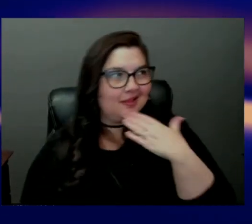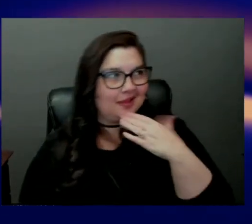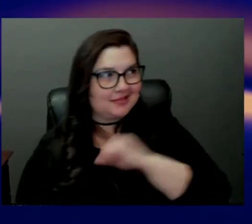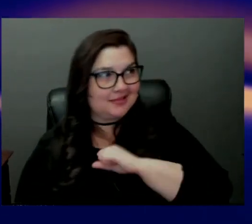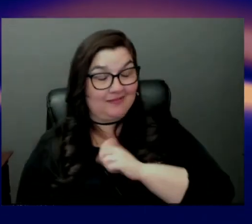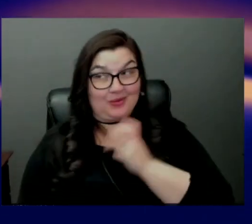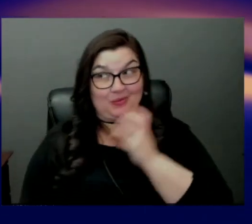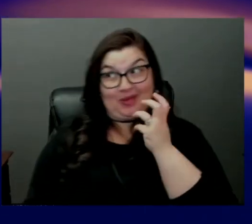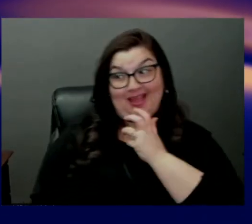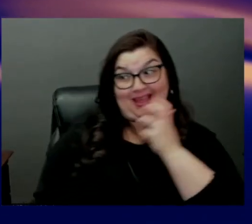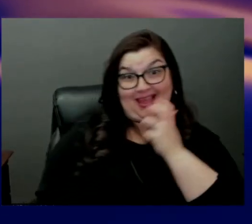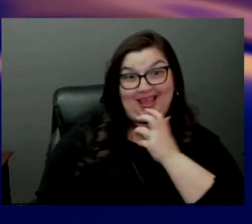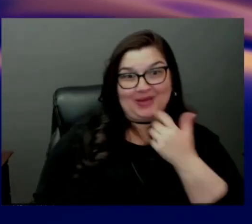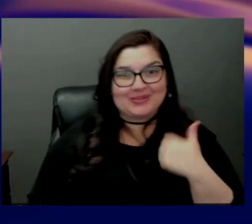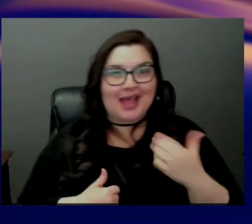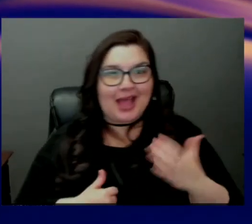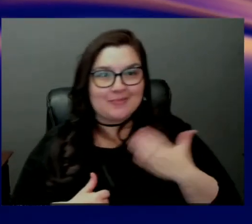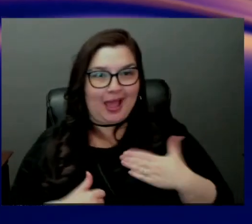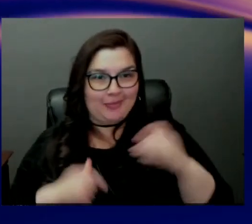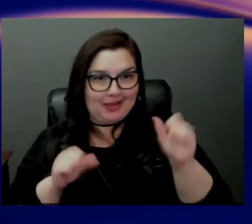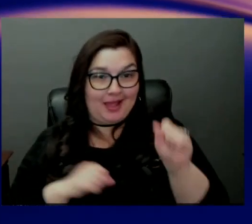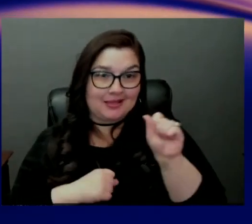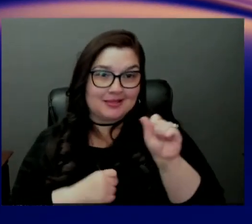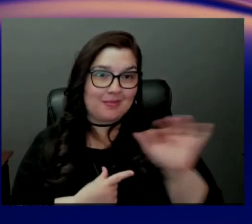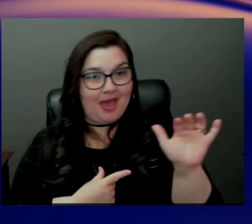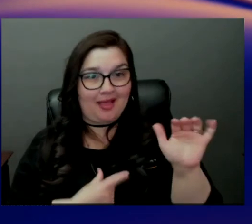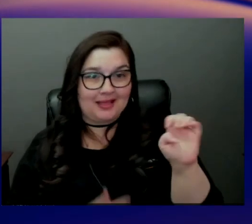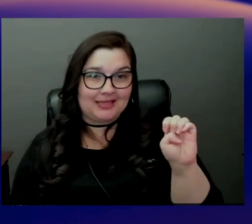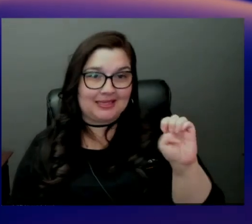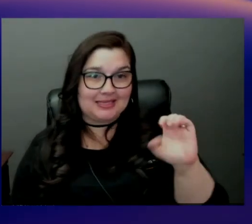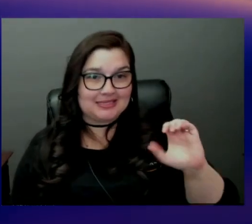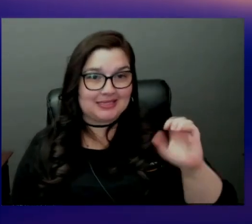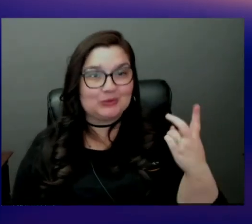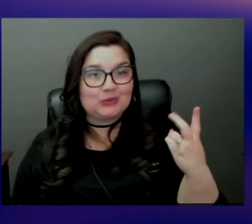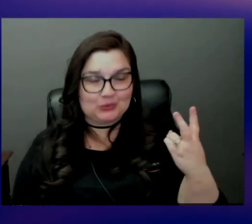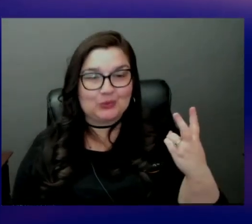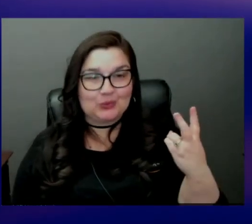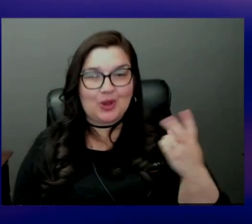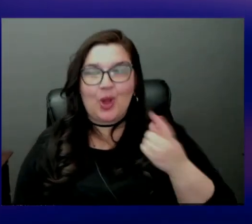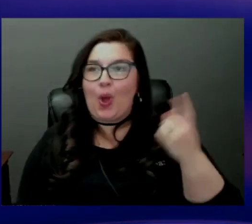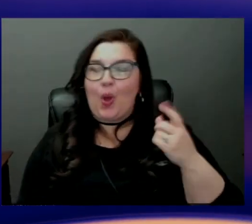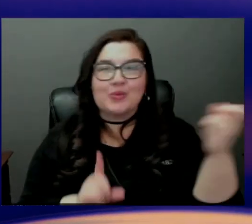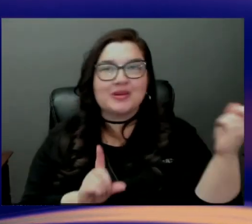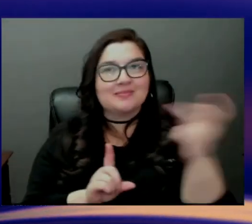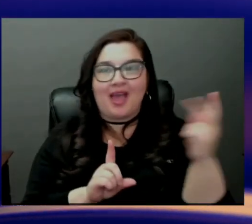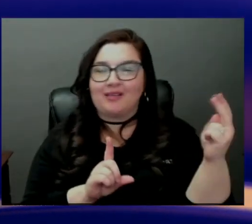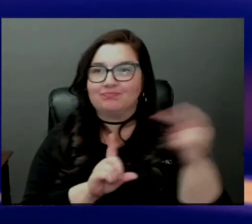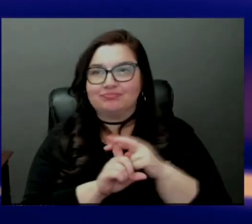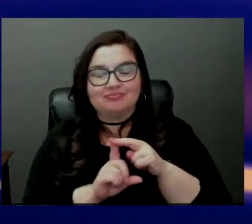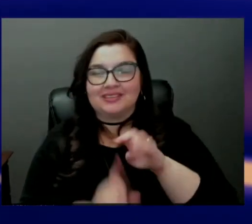I can spell EC2. Always plugging back to that EC2. Is that in the assessment, how do you spell EC2?